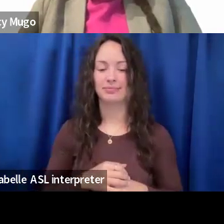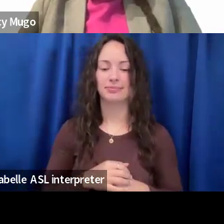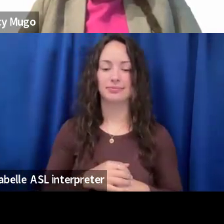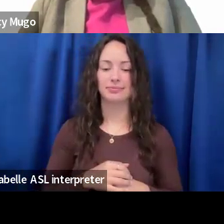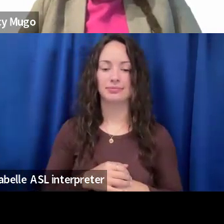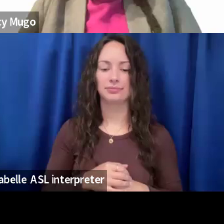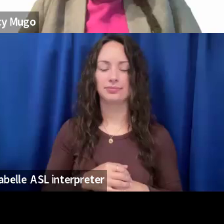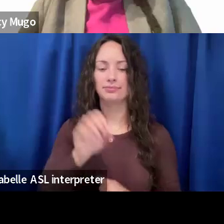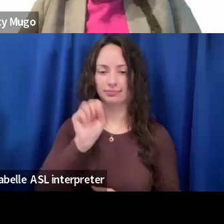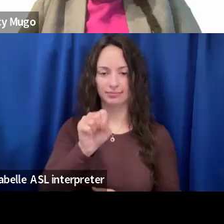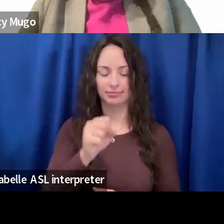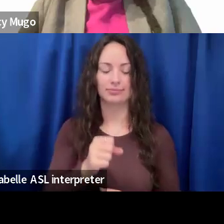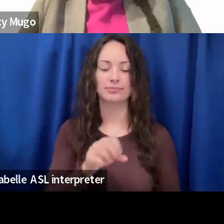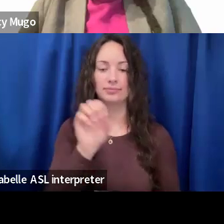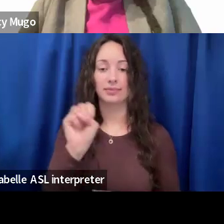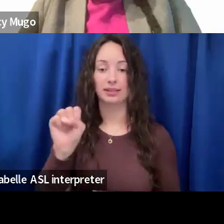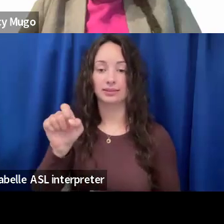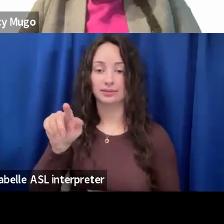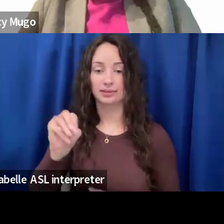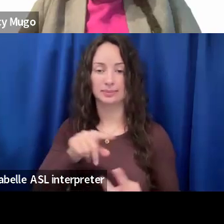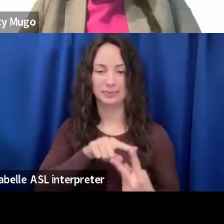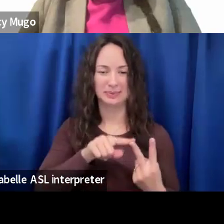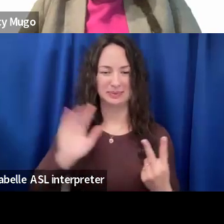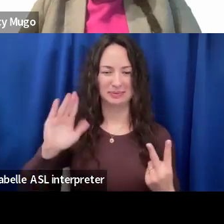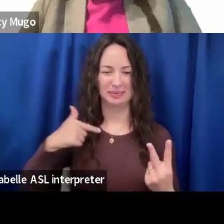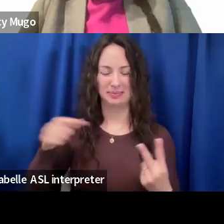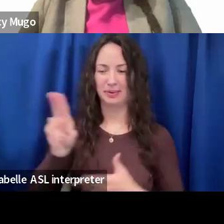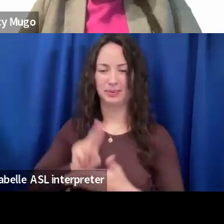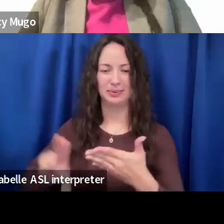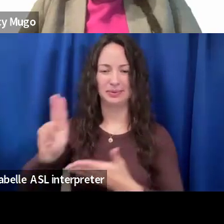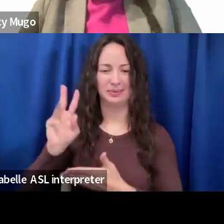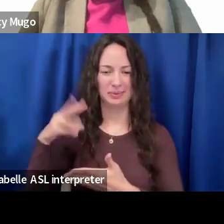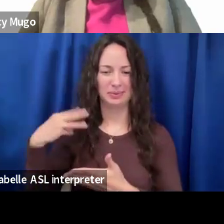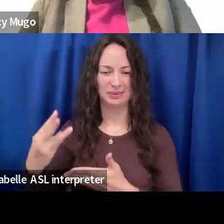S-STEMs at my previous institution, the University of Washington. The first was